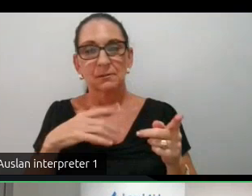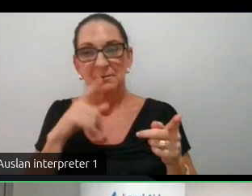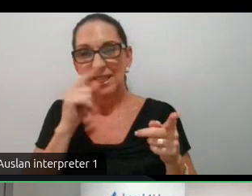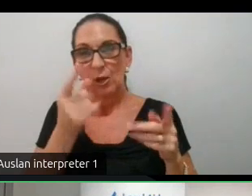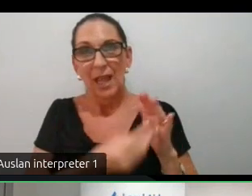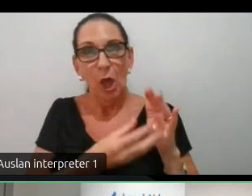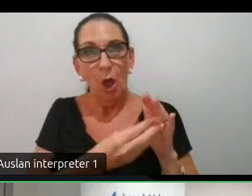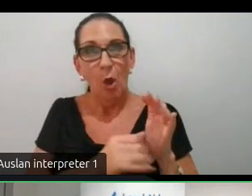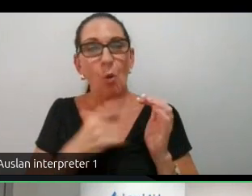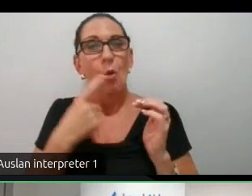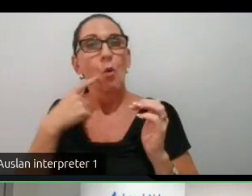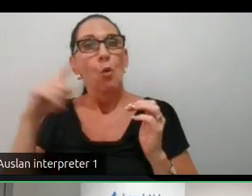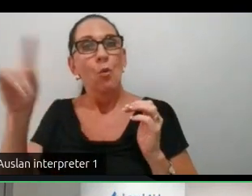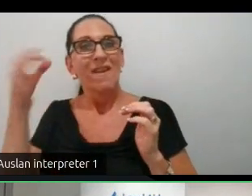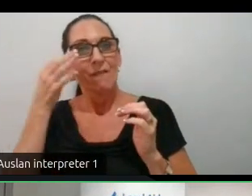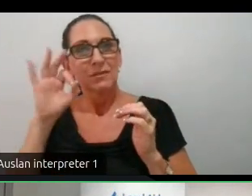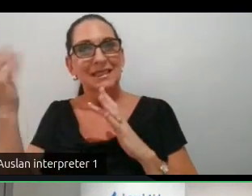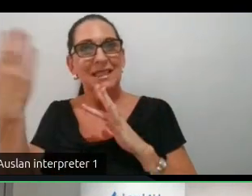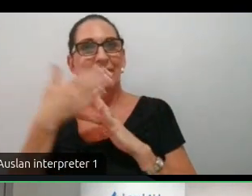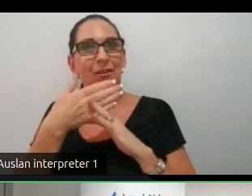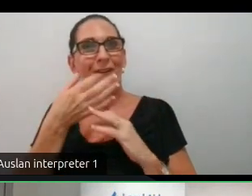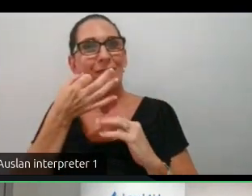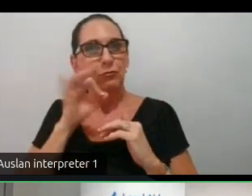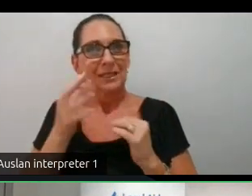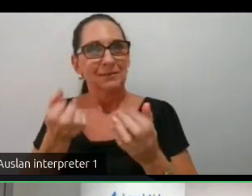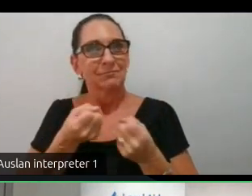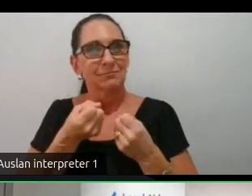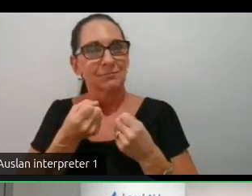those. You can order them for free and they'll be delivered for free to your organization. So,